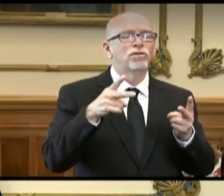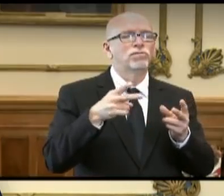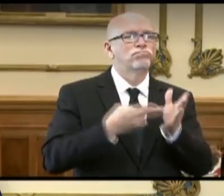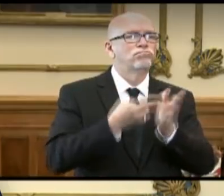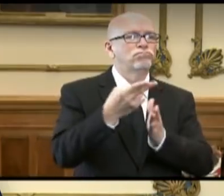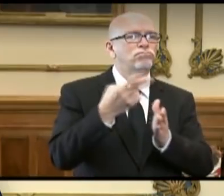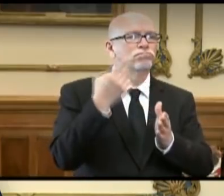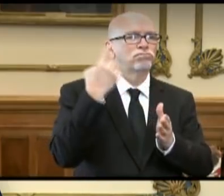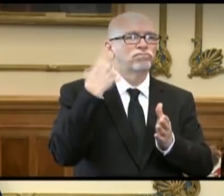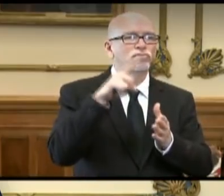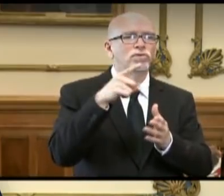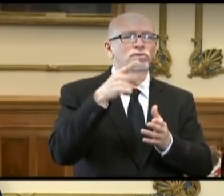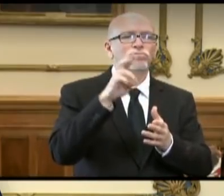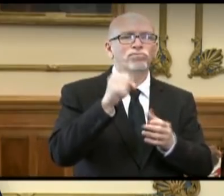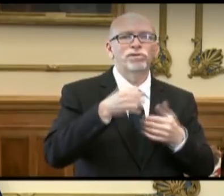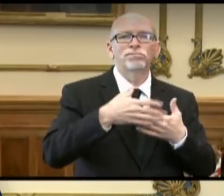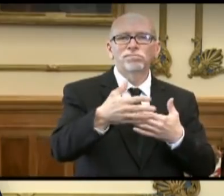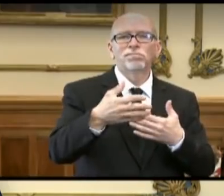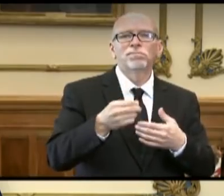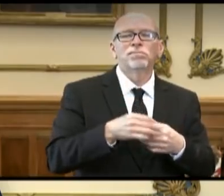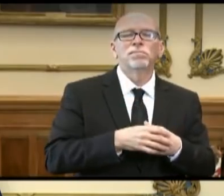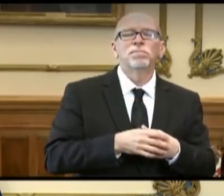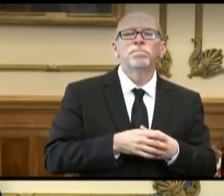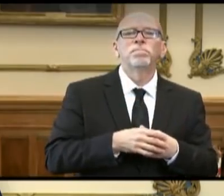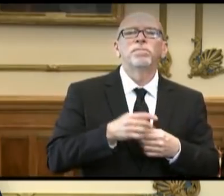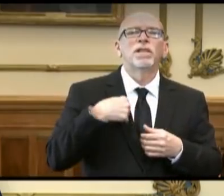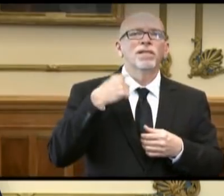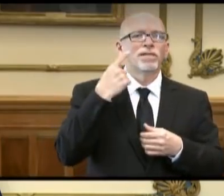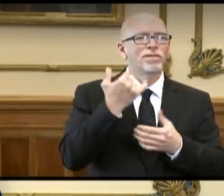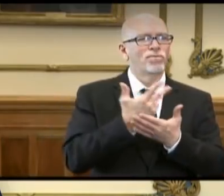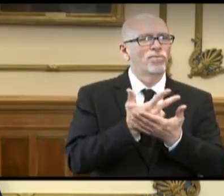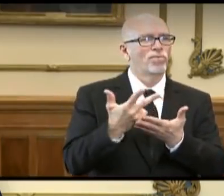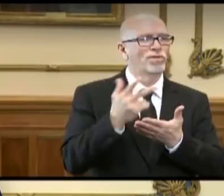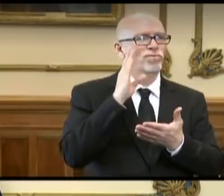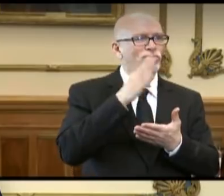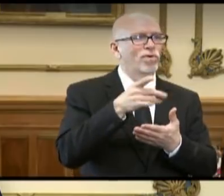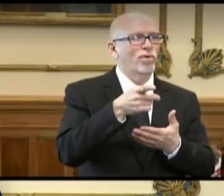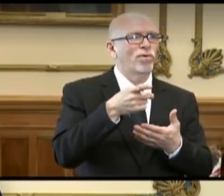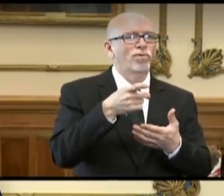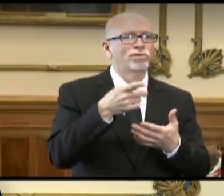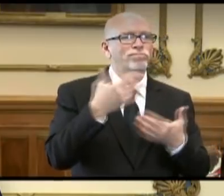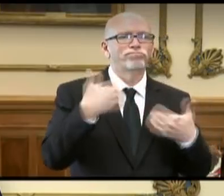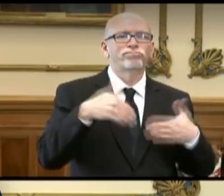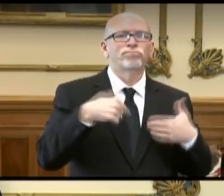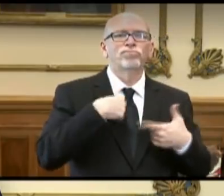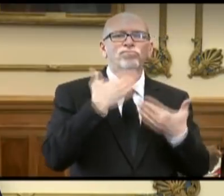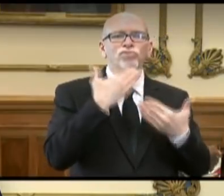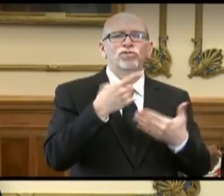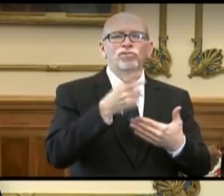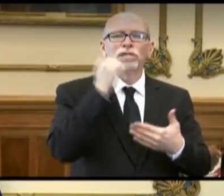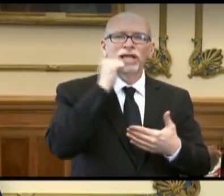I HAVE TO COMMEND BOTH OF YOU AND YOUR STAFF FOR BEING OUT IN